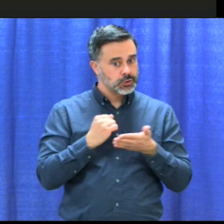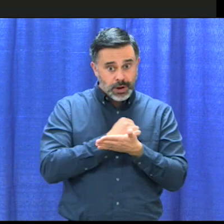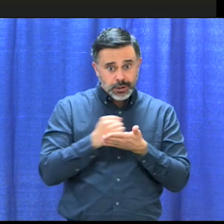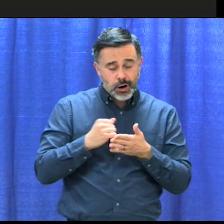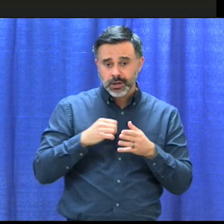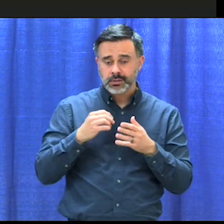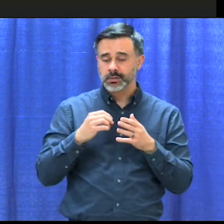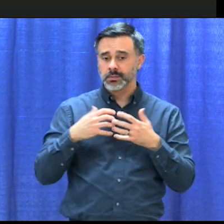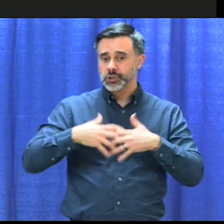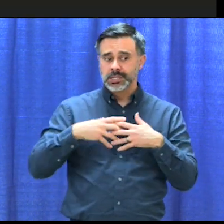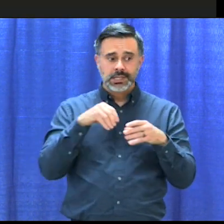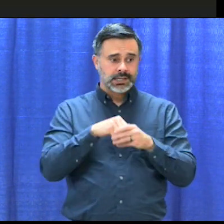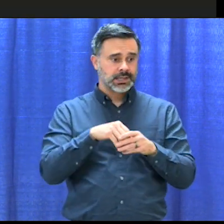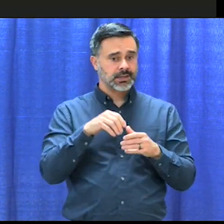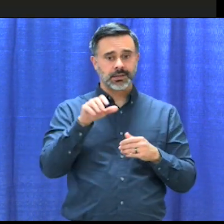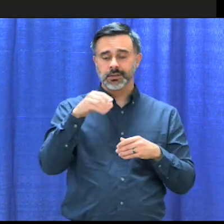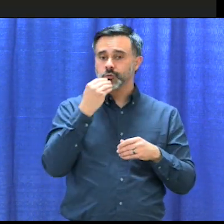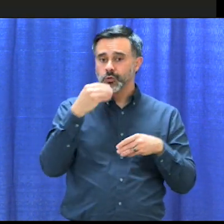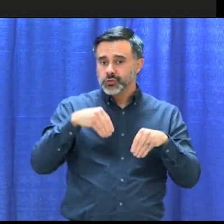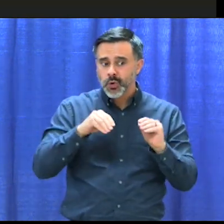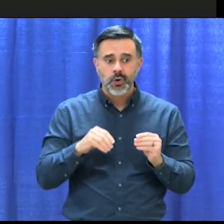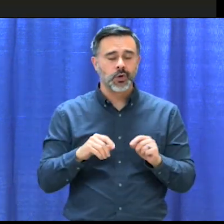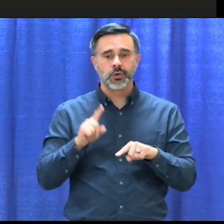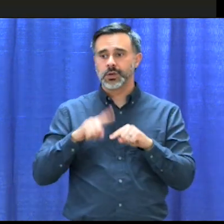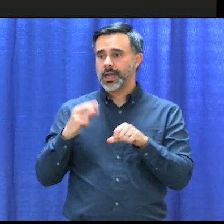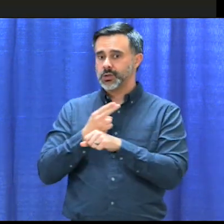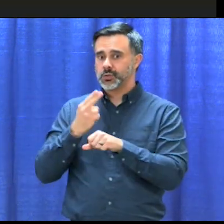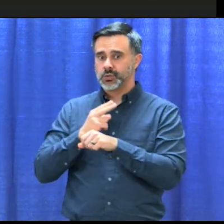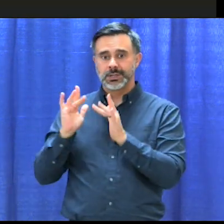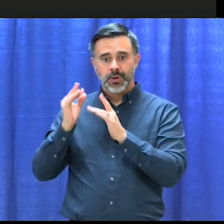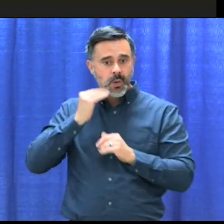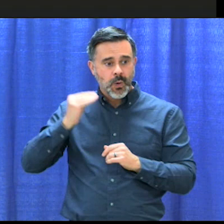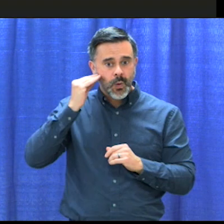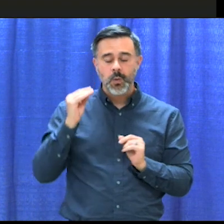I use this as an example of being very honest and blunt.